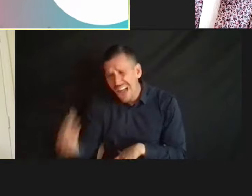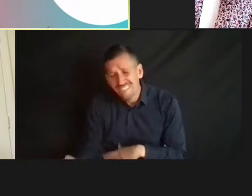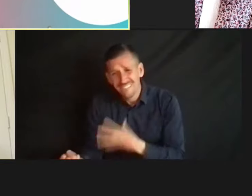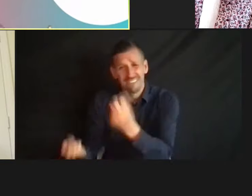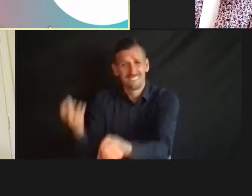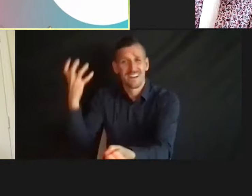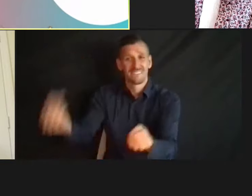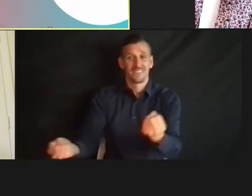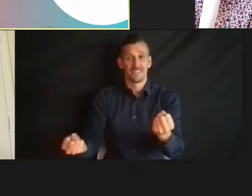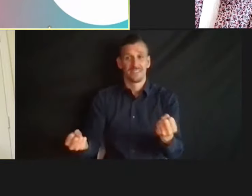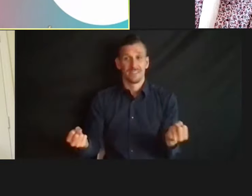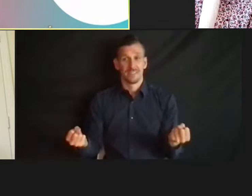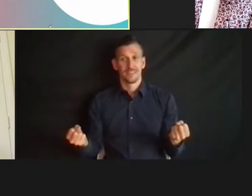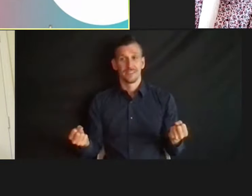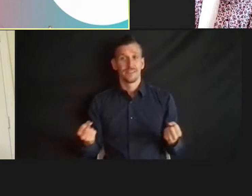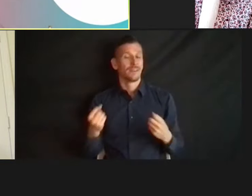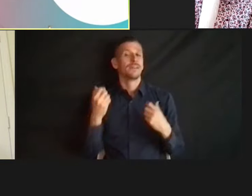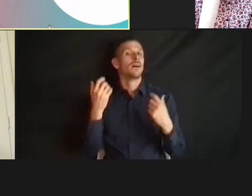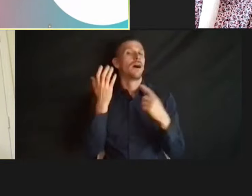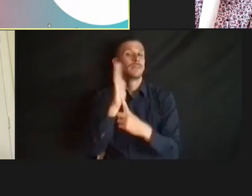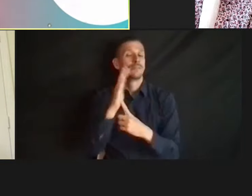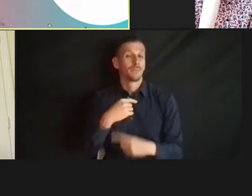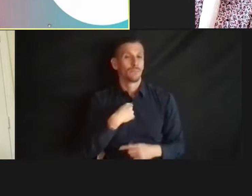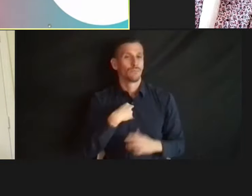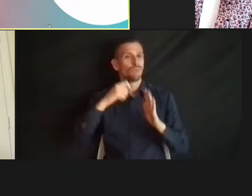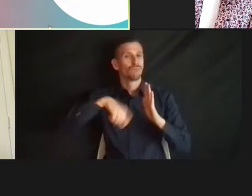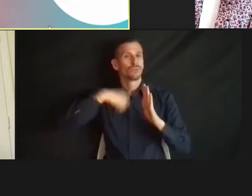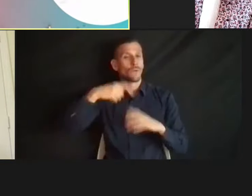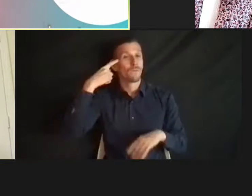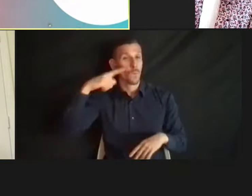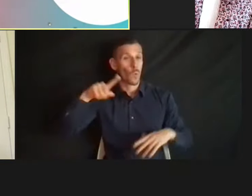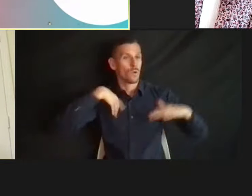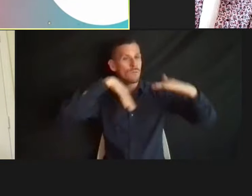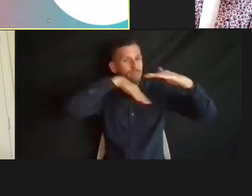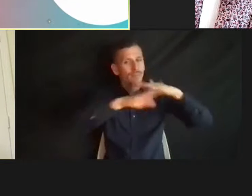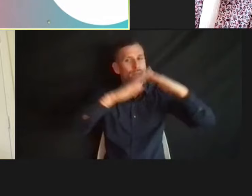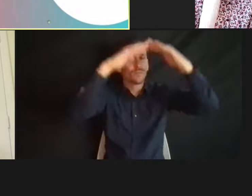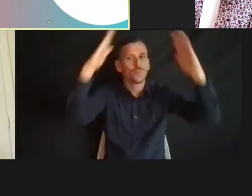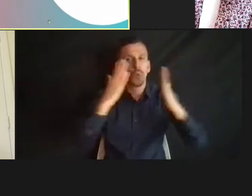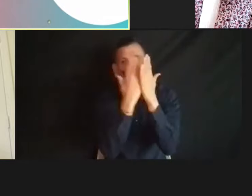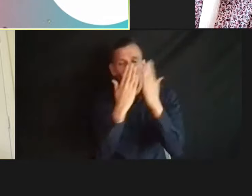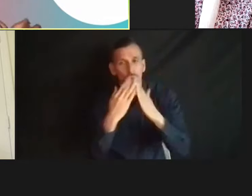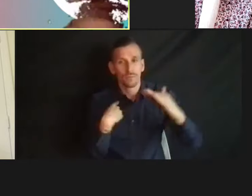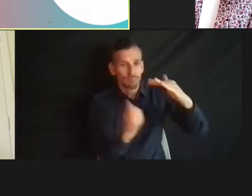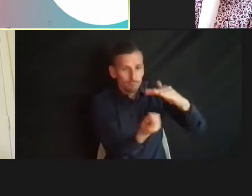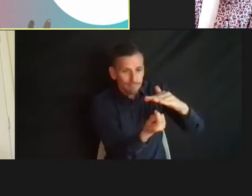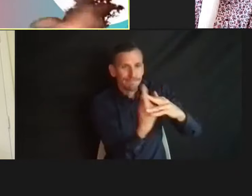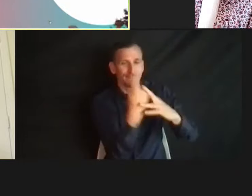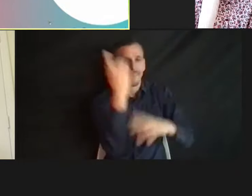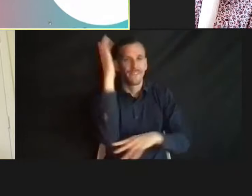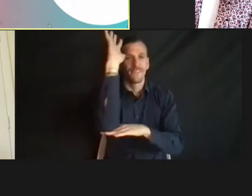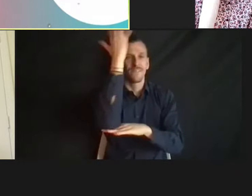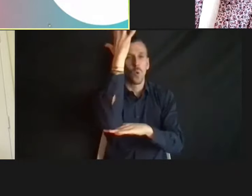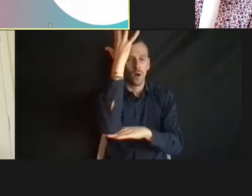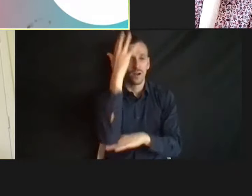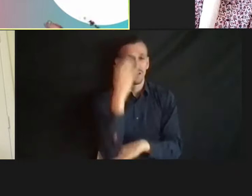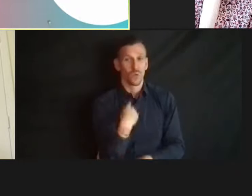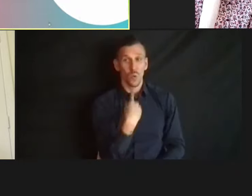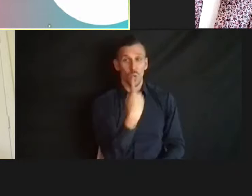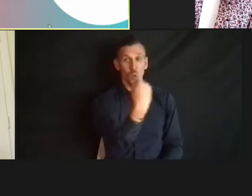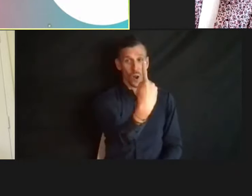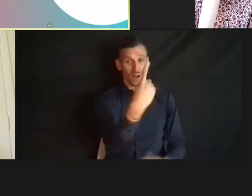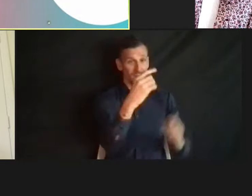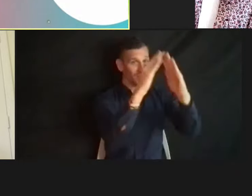where I knew it is the only place where a large plot of land trees can be planted and